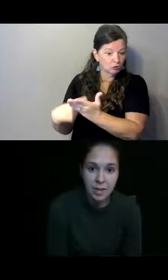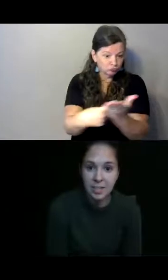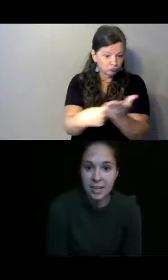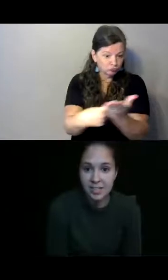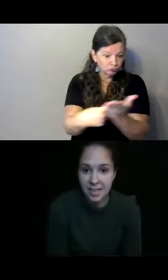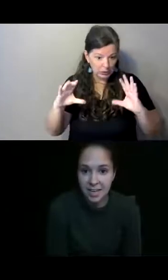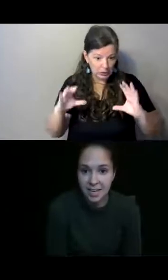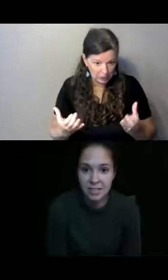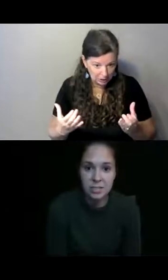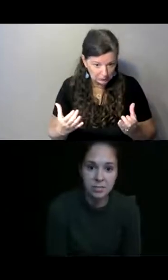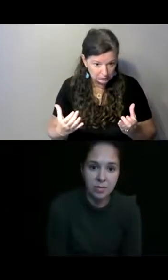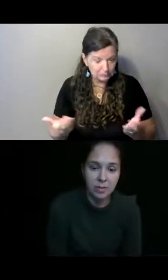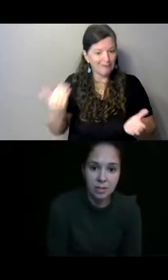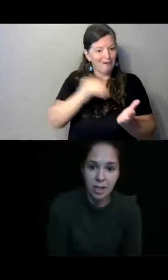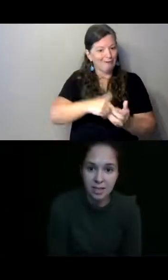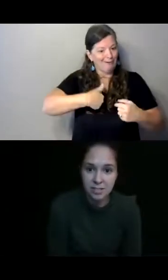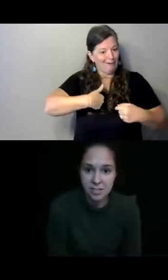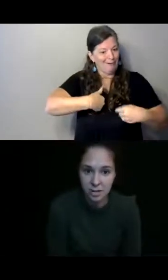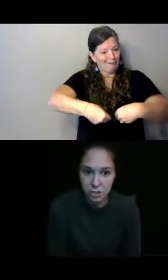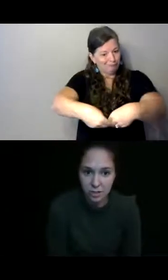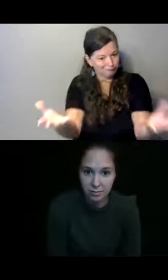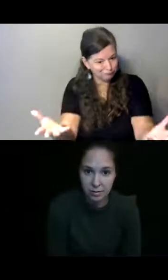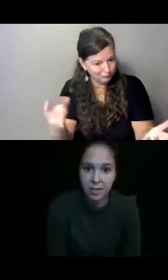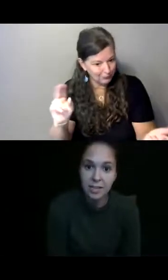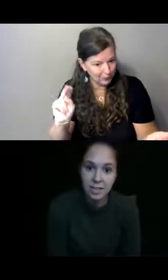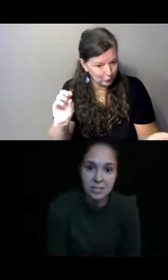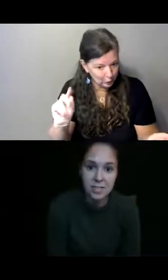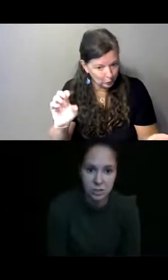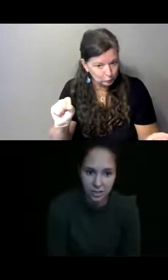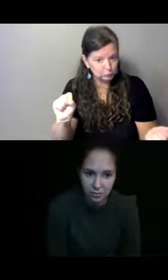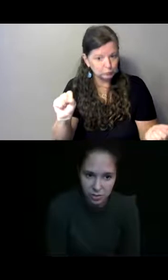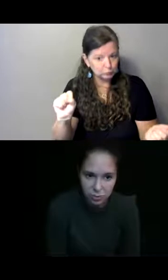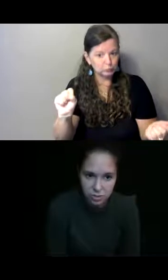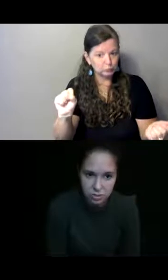and the next day there's a class discussion. Again, teacher gives notes.